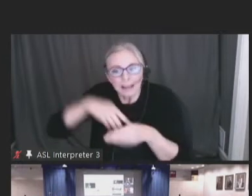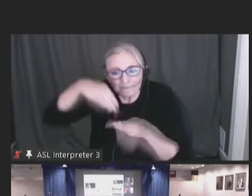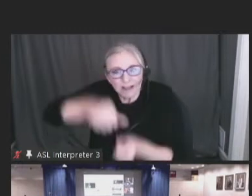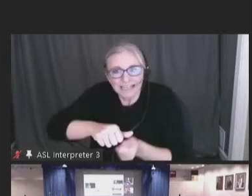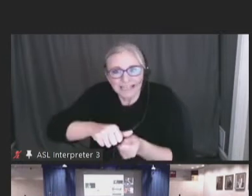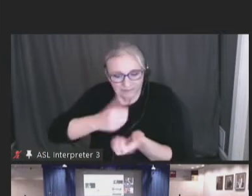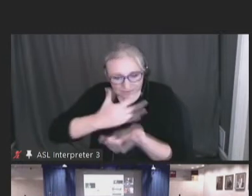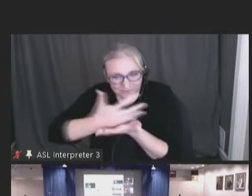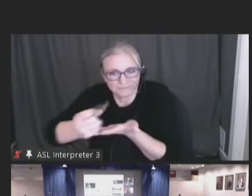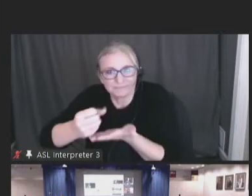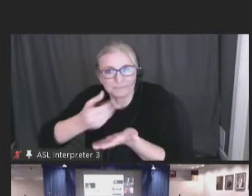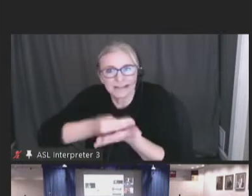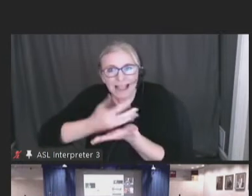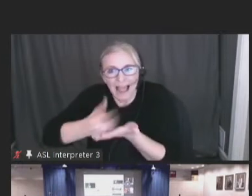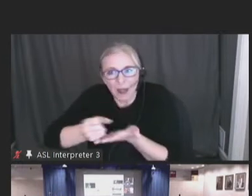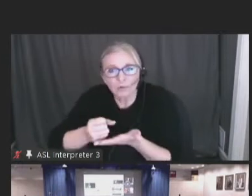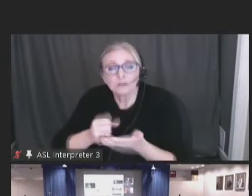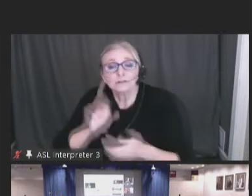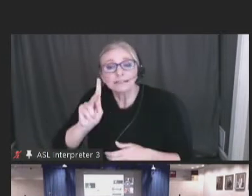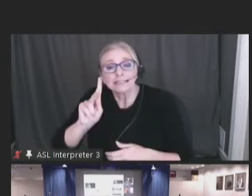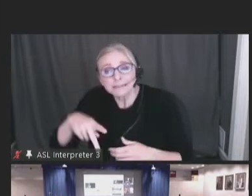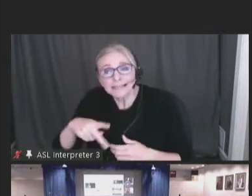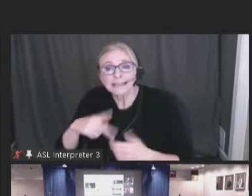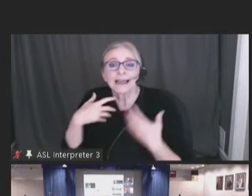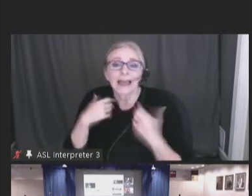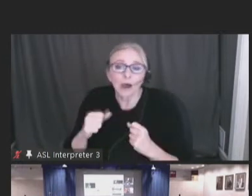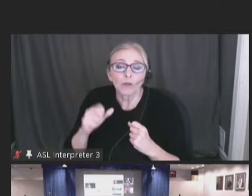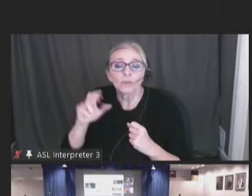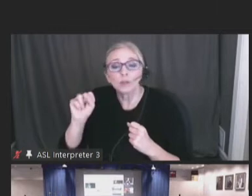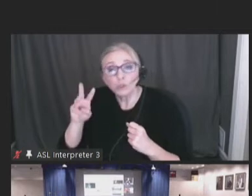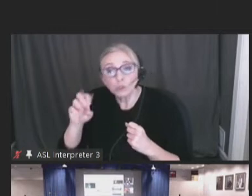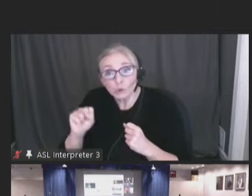can read in places like Kaiser Health News and others, where hundreds of community